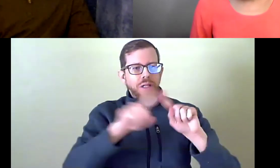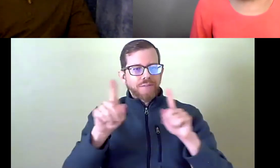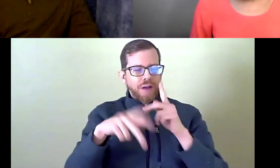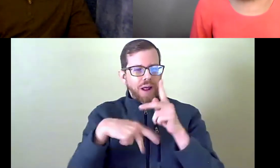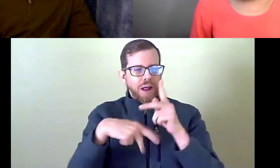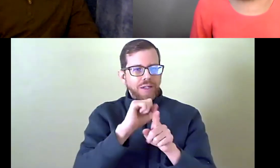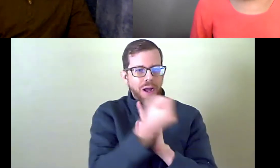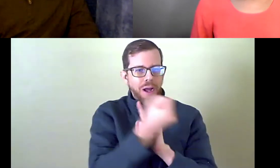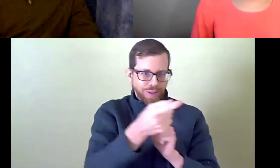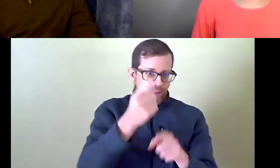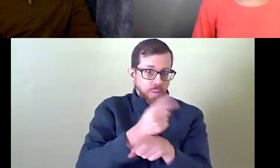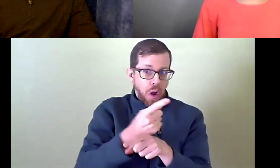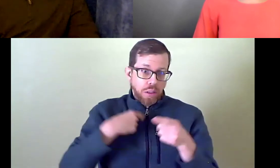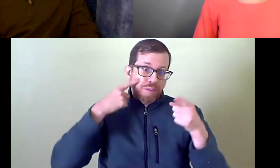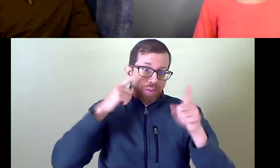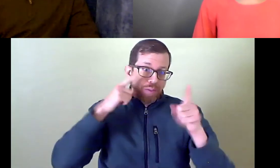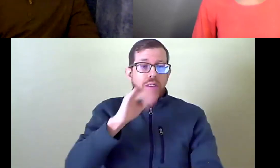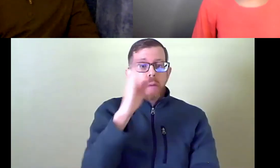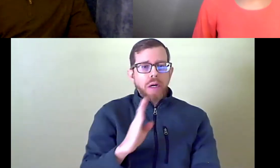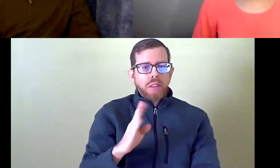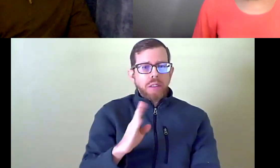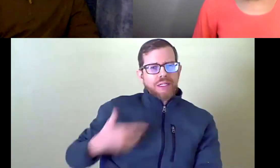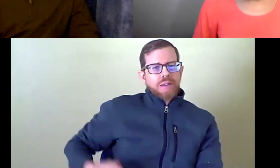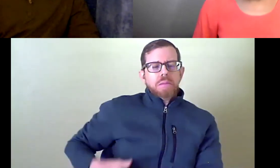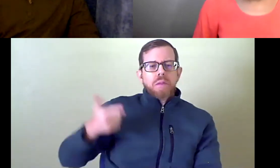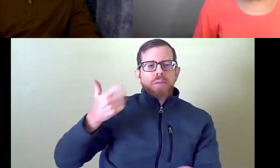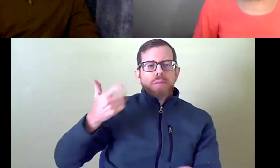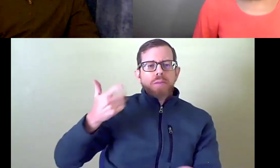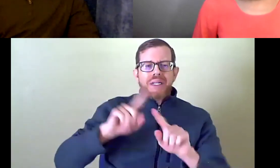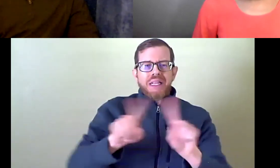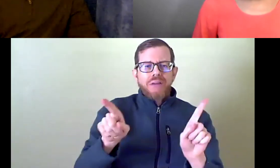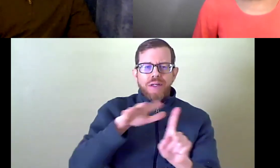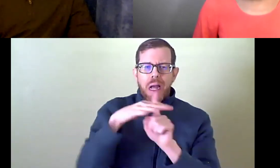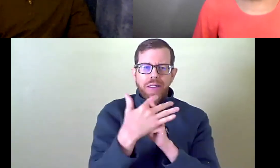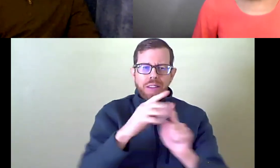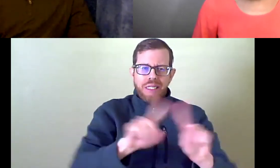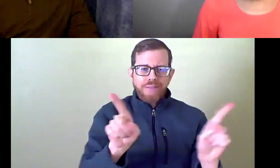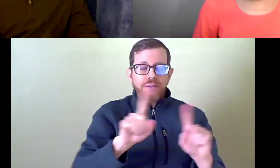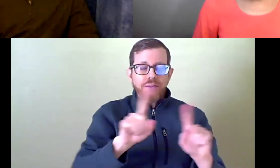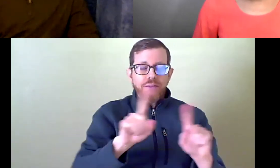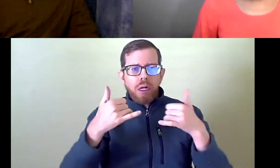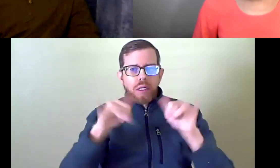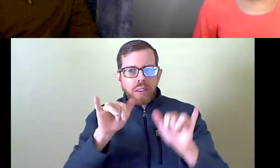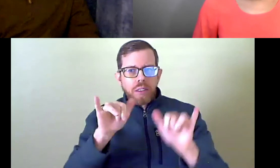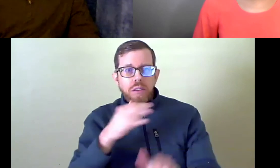communities i wonder if there's a way to compare the two of them i do know that the context is